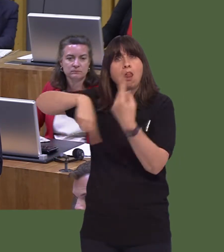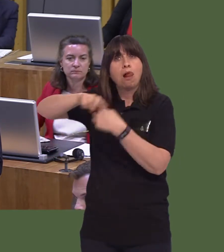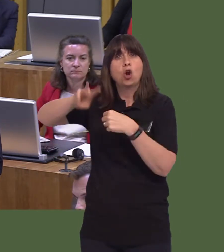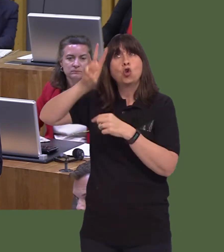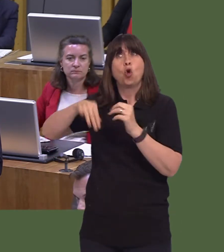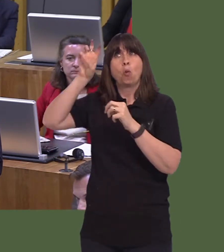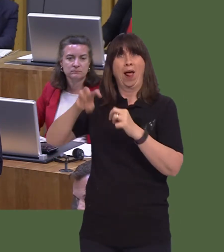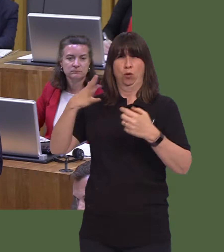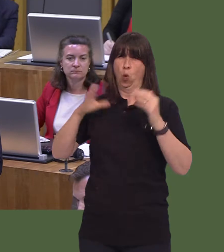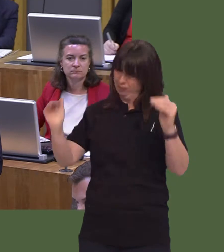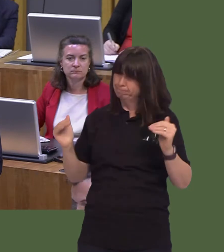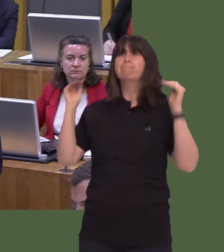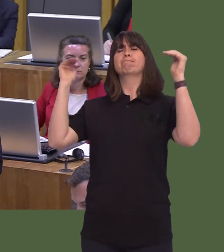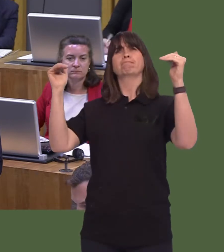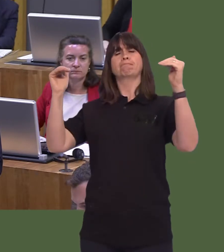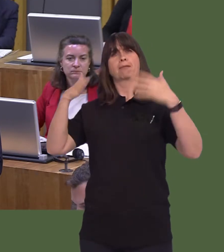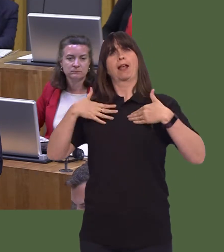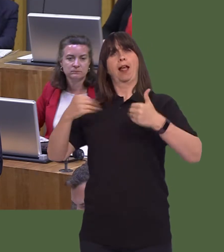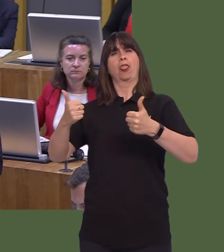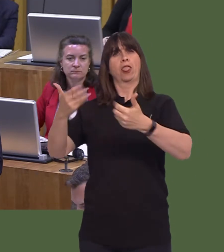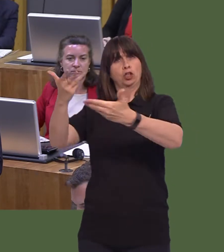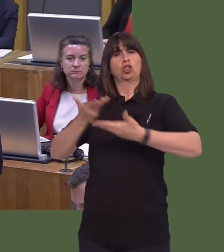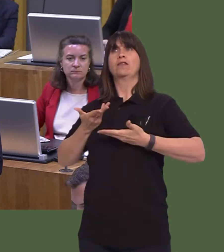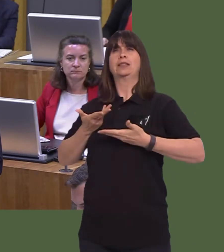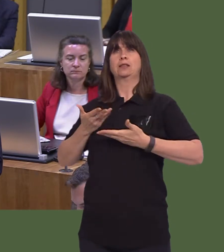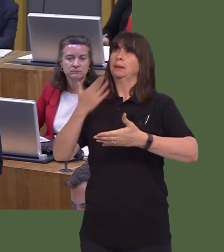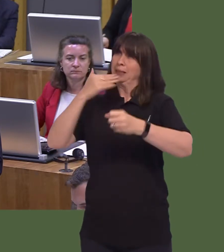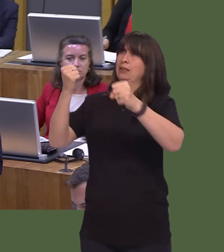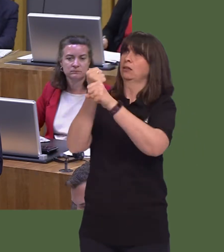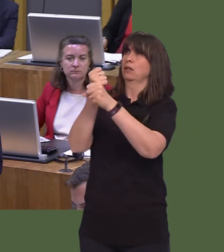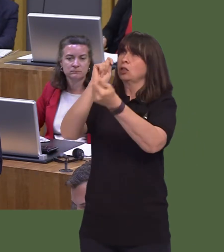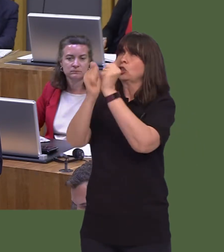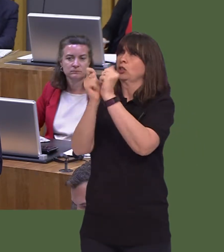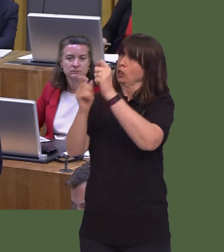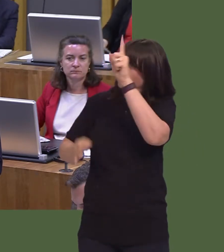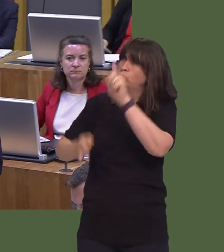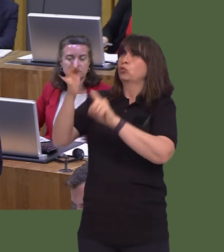to see in terms of rectifying what has been found to be wanting in this report.